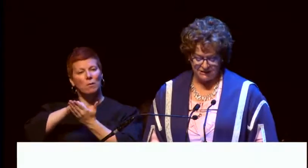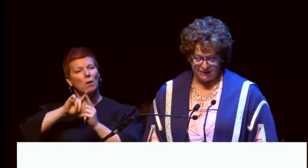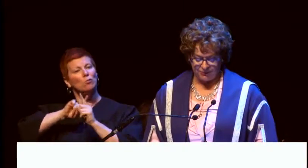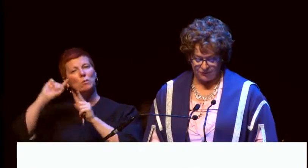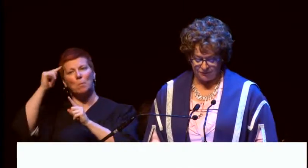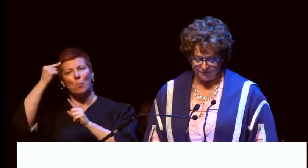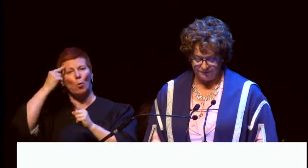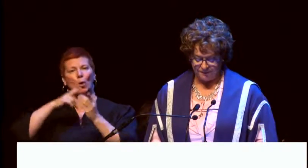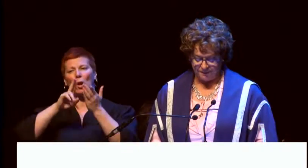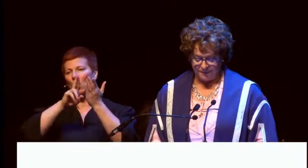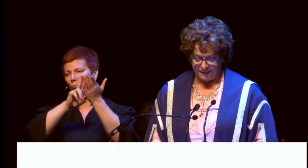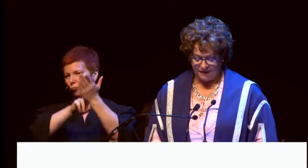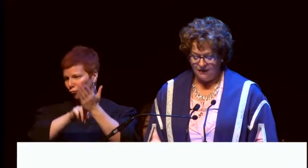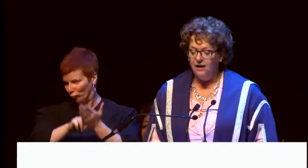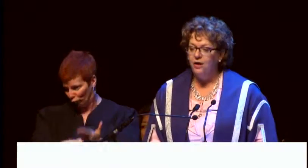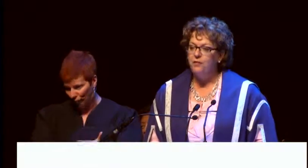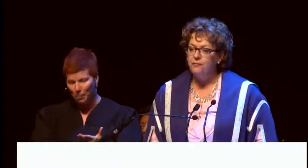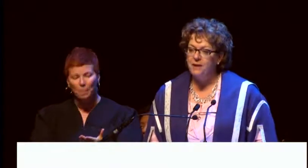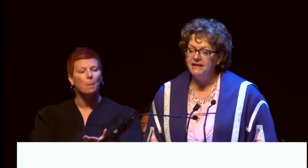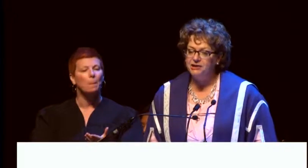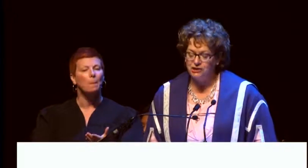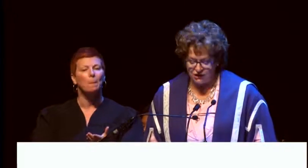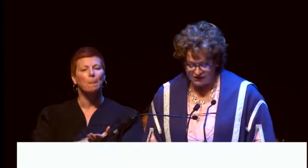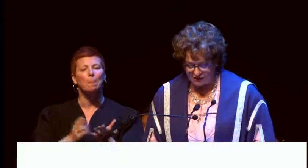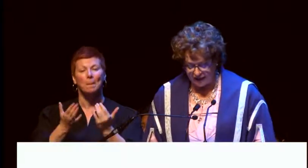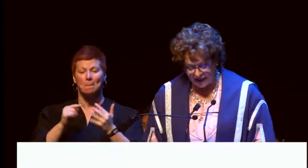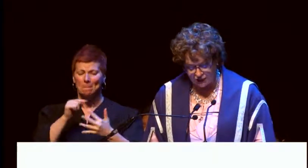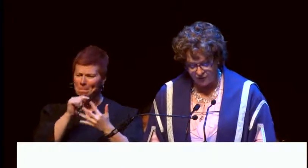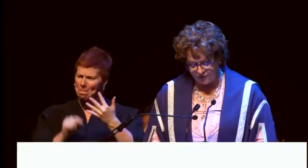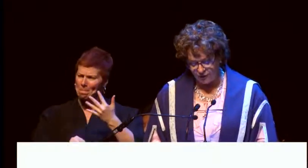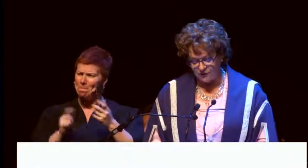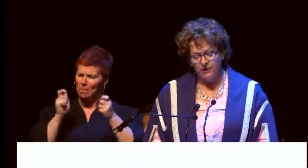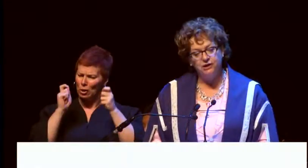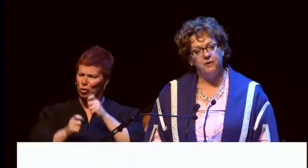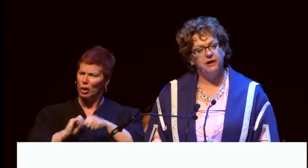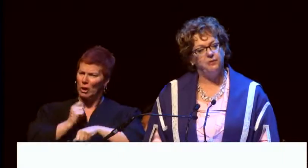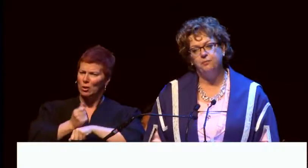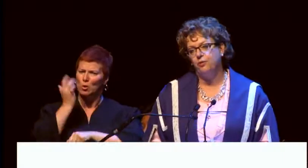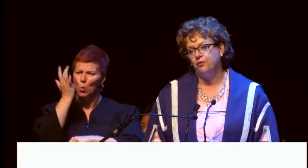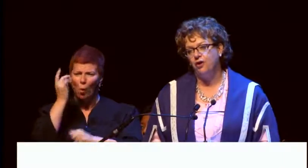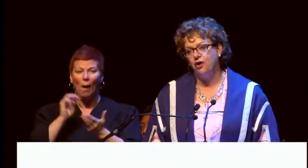WE HAVE MADE THESE CHANGES TO ENSURE THAT EACH ONE OF YOU IS GRADUATING WITH BOTH THE HARD